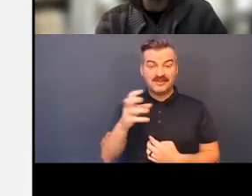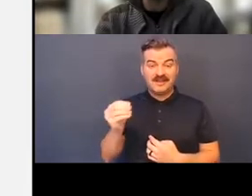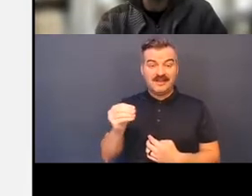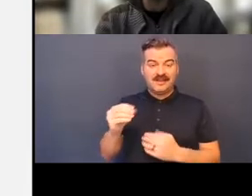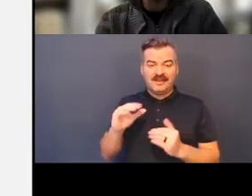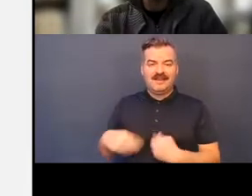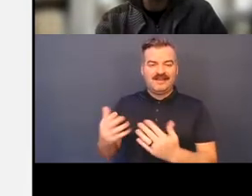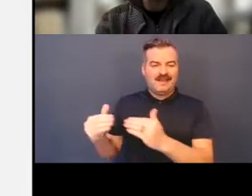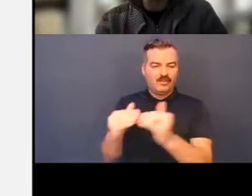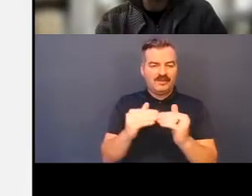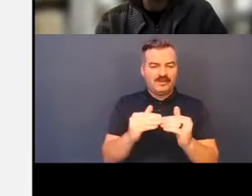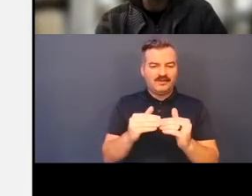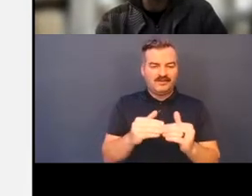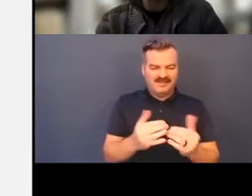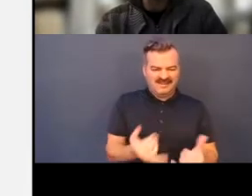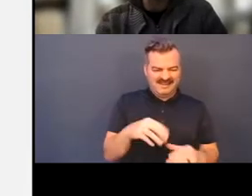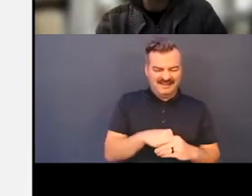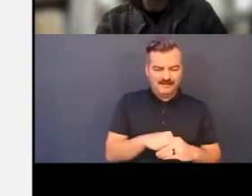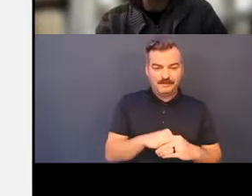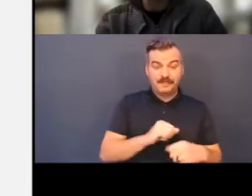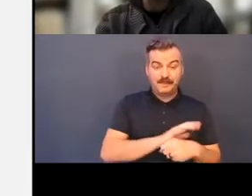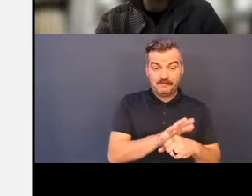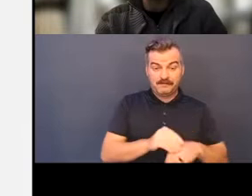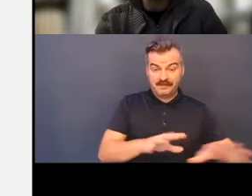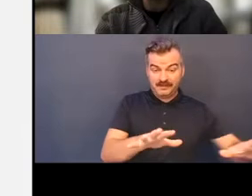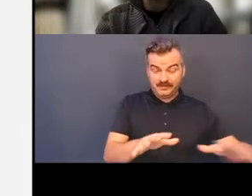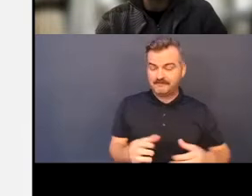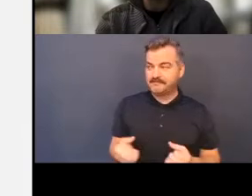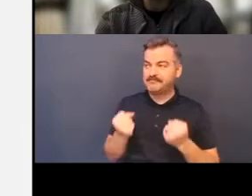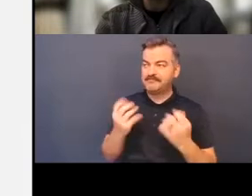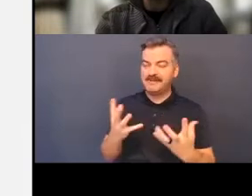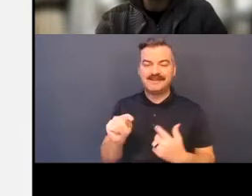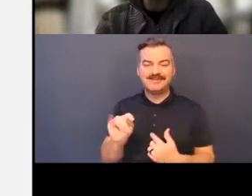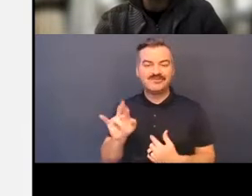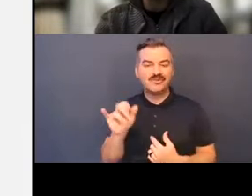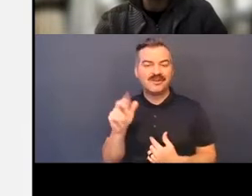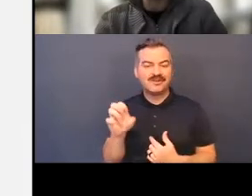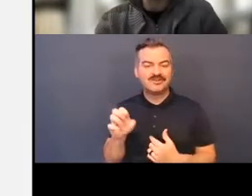pandemic. Many of the early triage protocols during the covert 19 pandemic made determinations